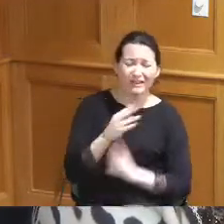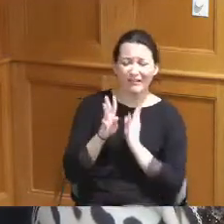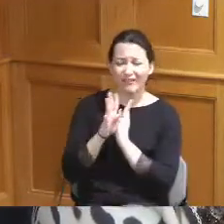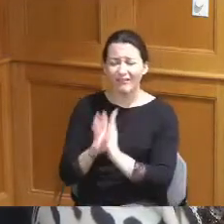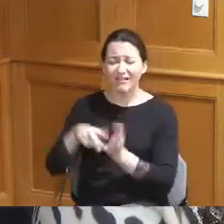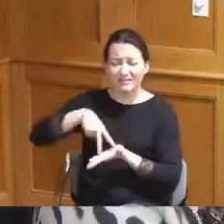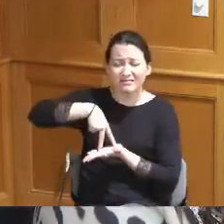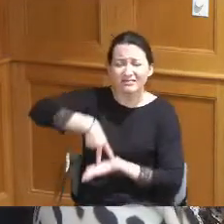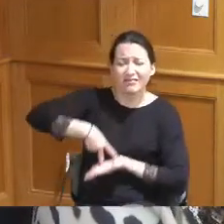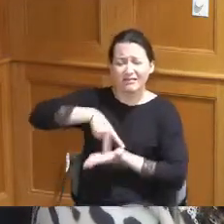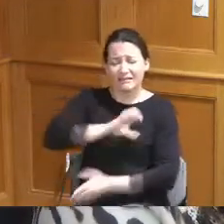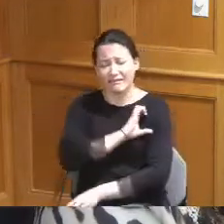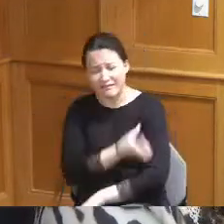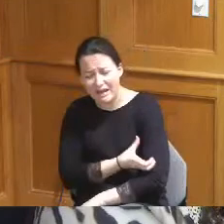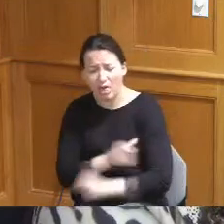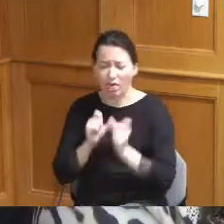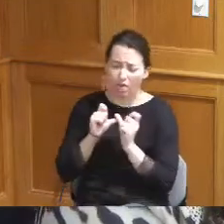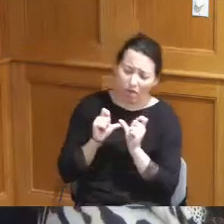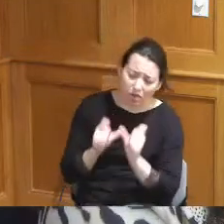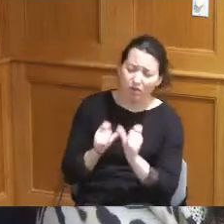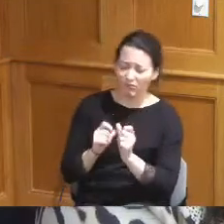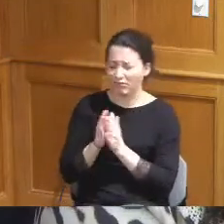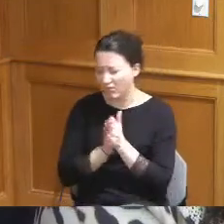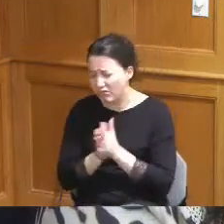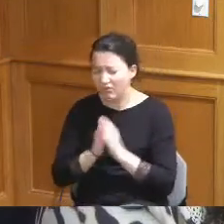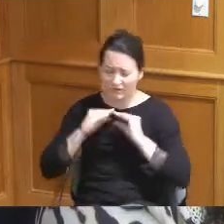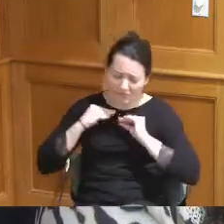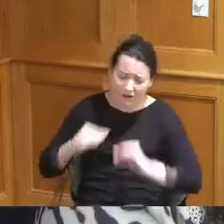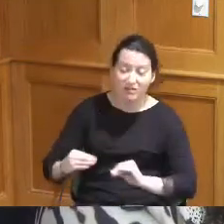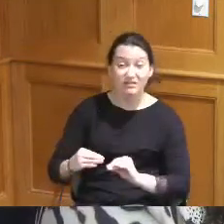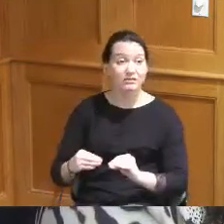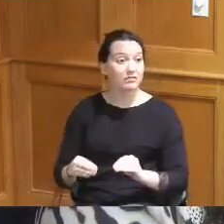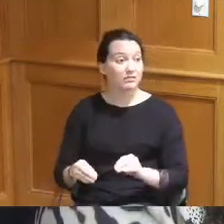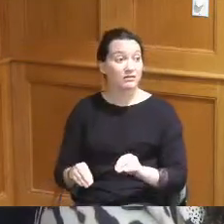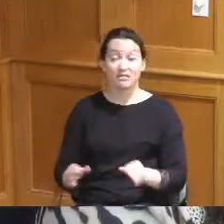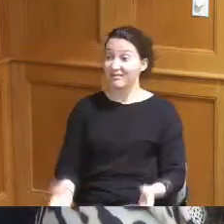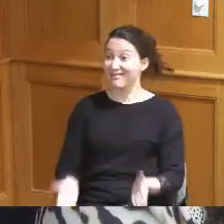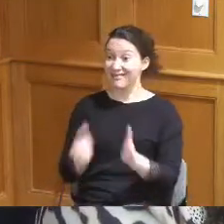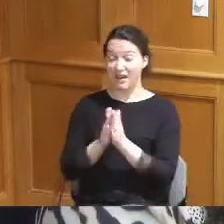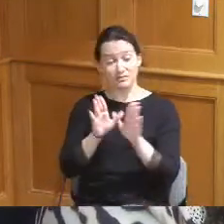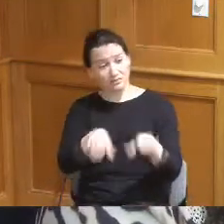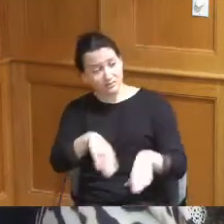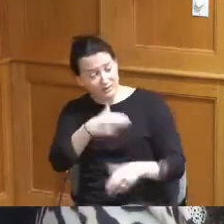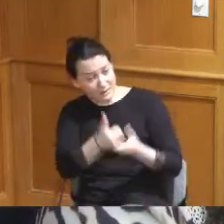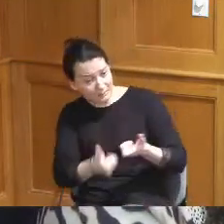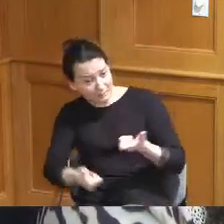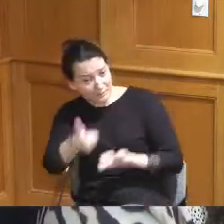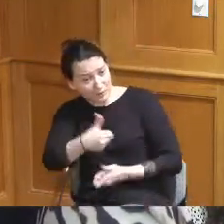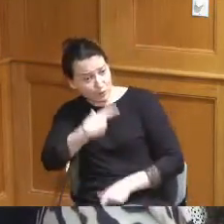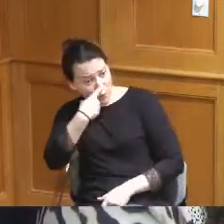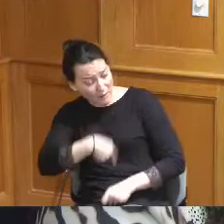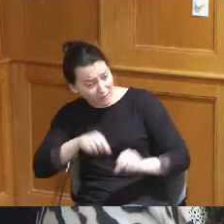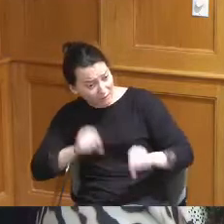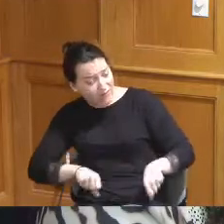time with no energy and no stamina so I'm asking Administration to look at a different strategy